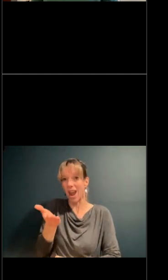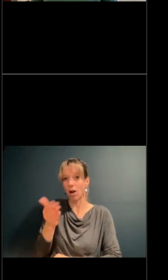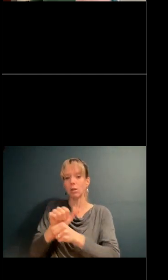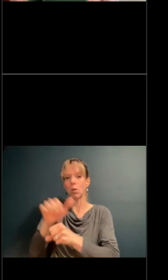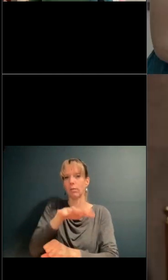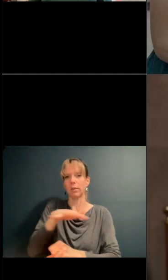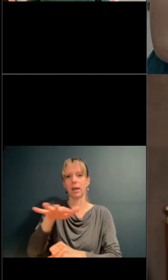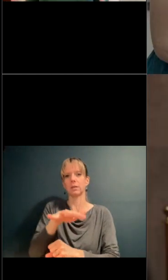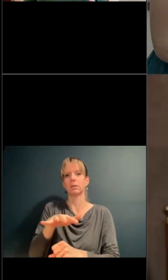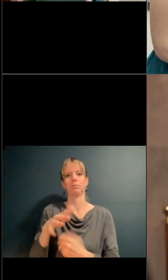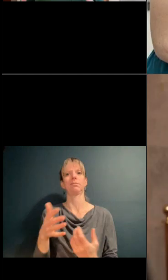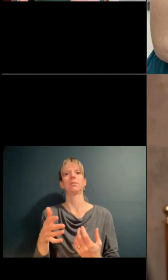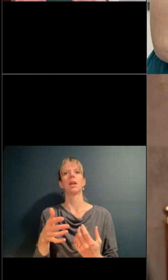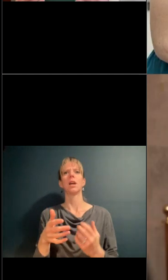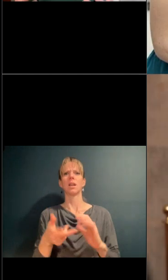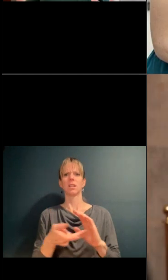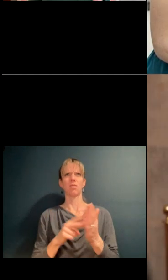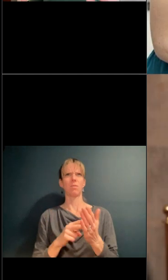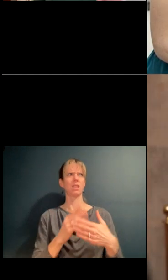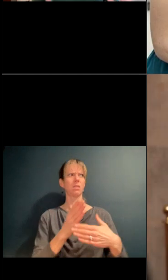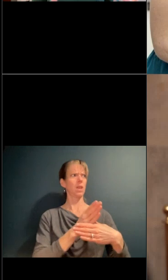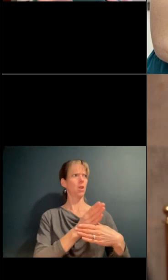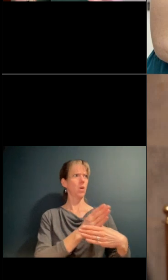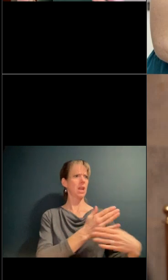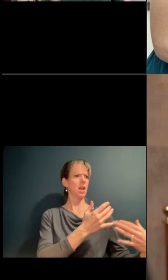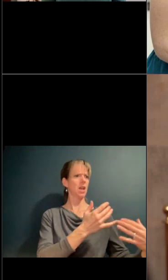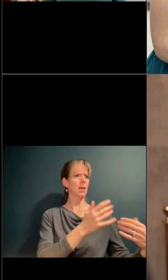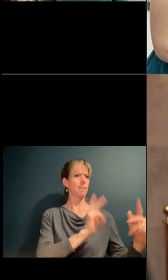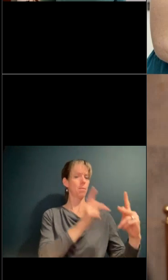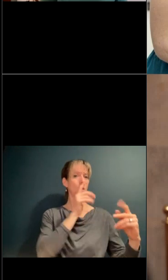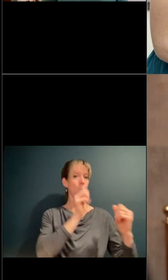So there is a gap between the presence of people with and without disabilities.